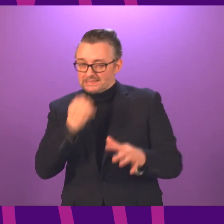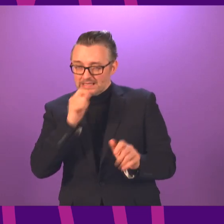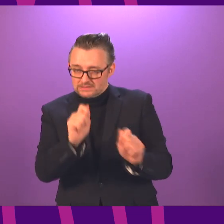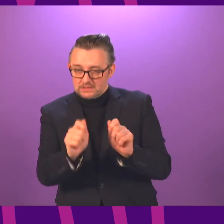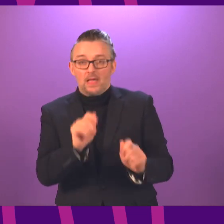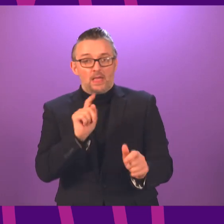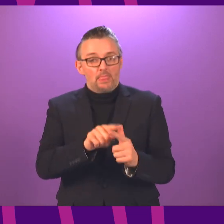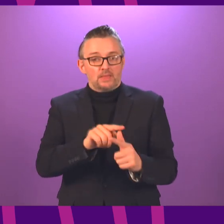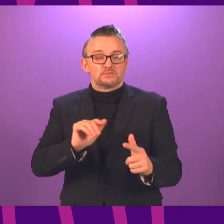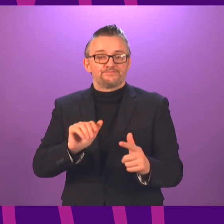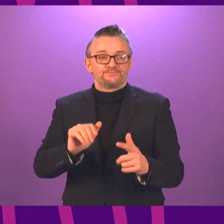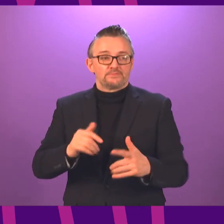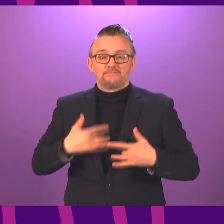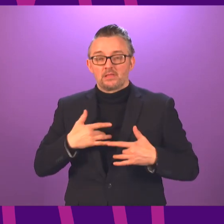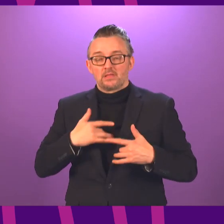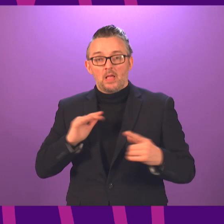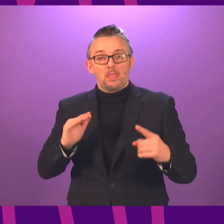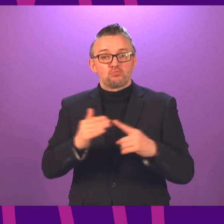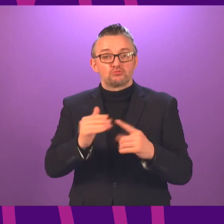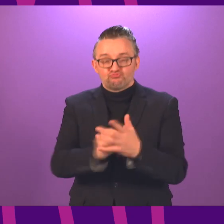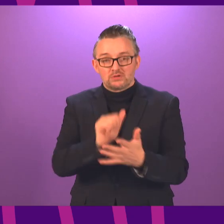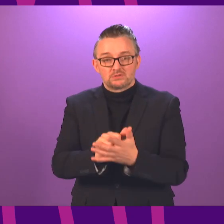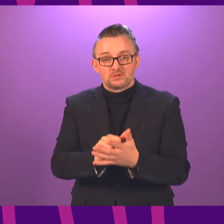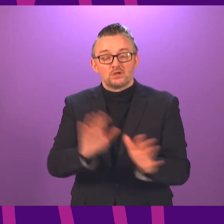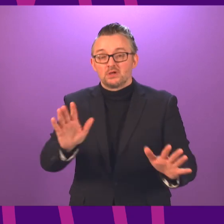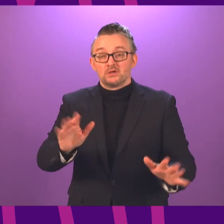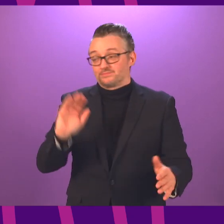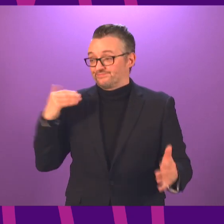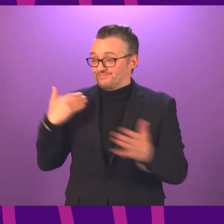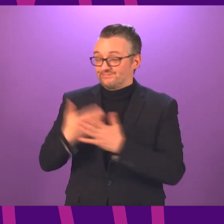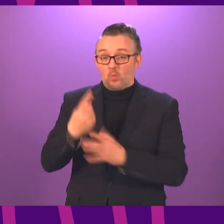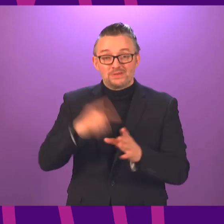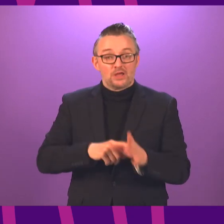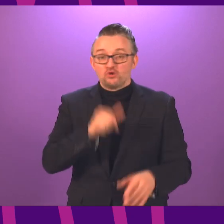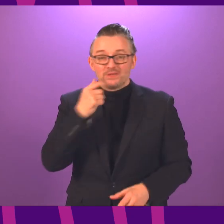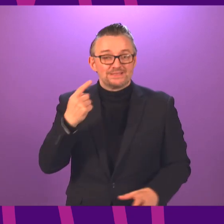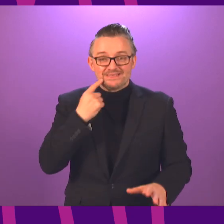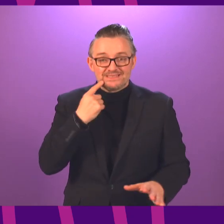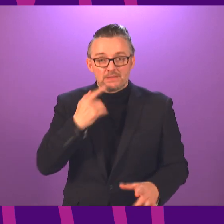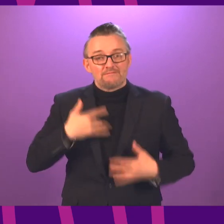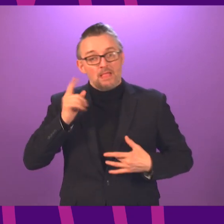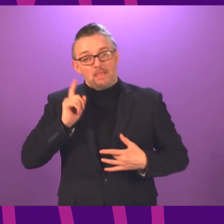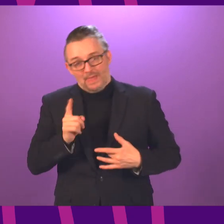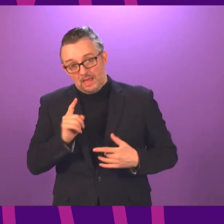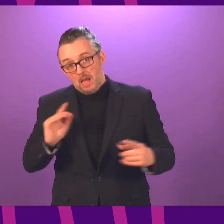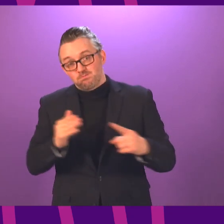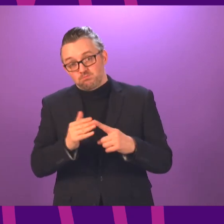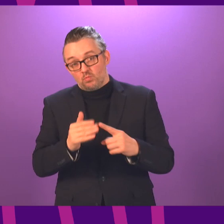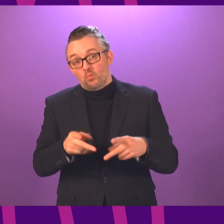has served us well. It has not made life easy in the past year, but it is the right approach to continue to take.